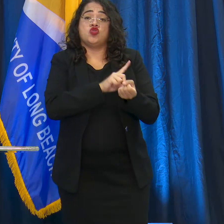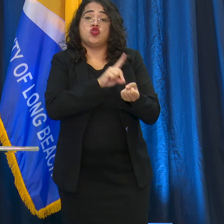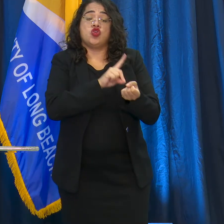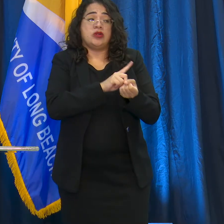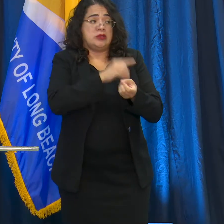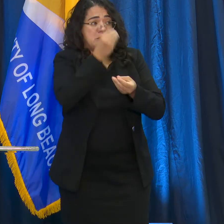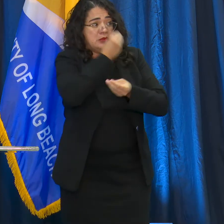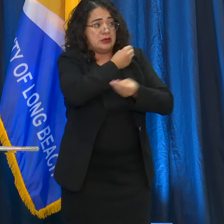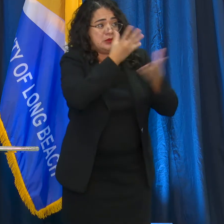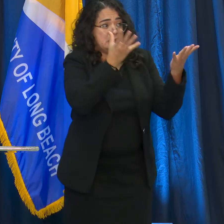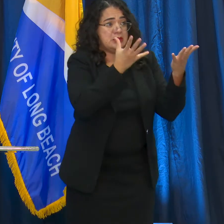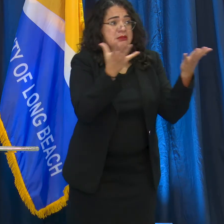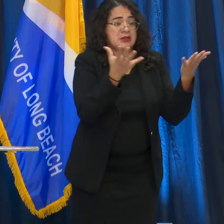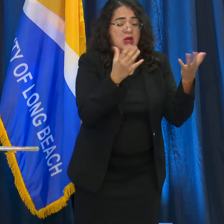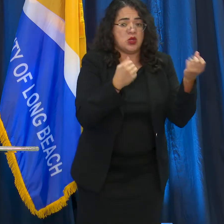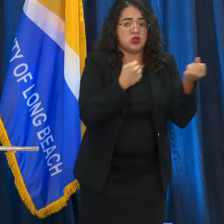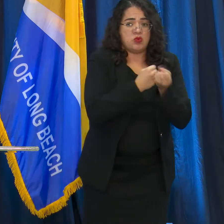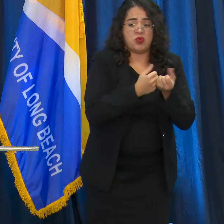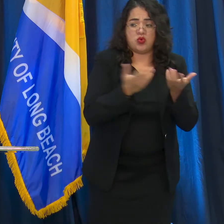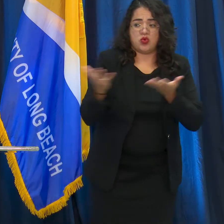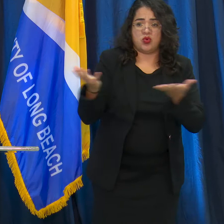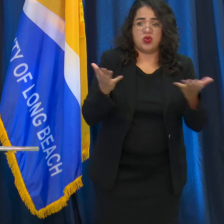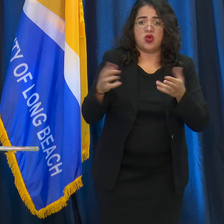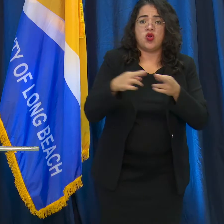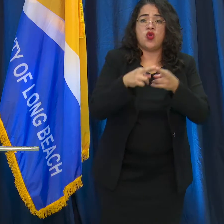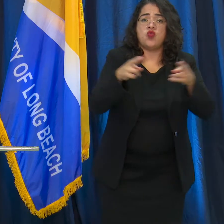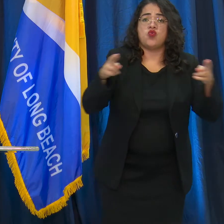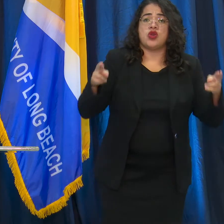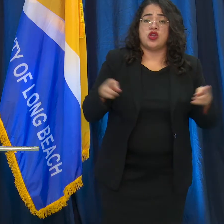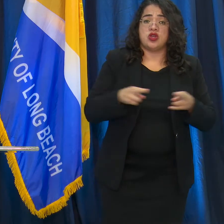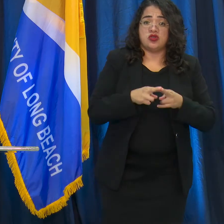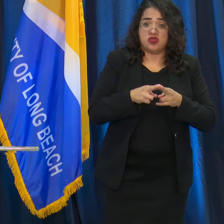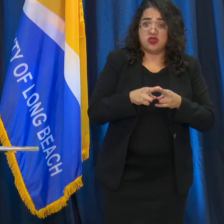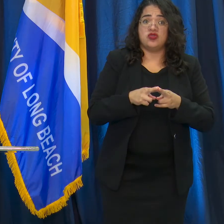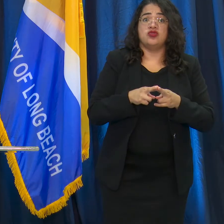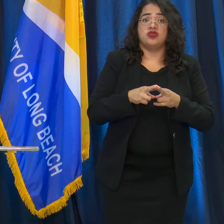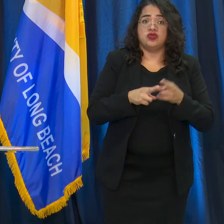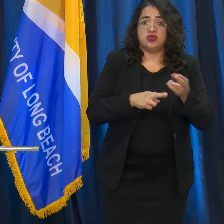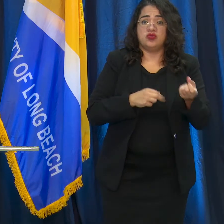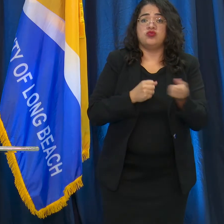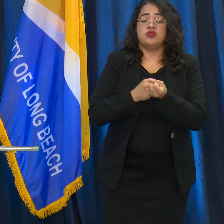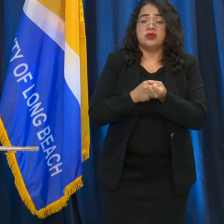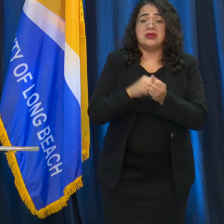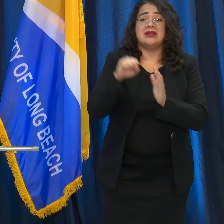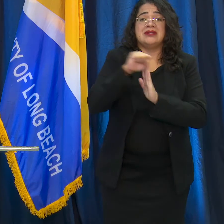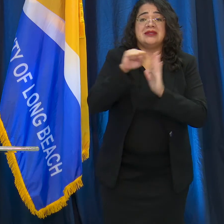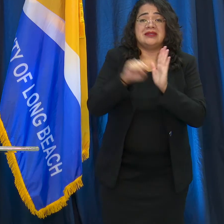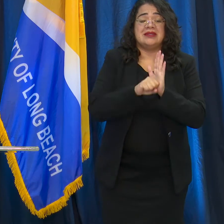to be able to help support that, as well as regional and and sometimes if needed, the state will help support